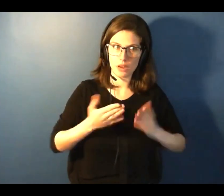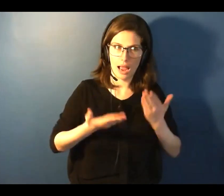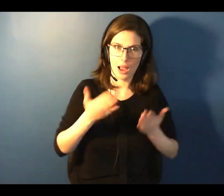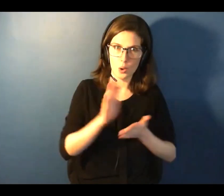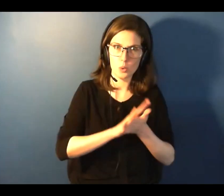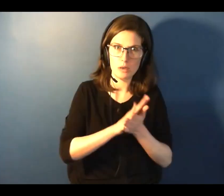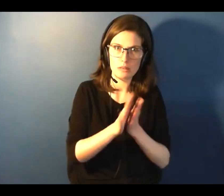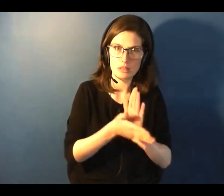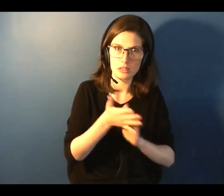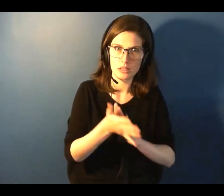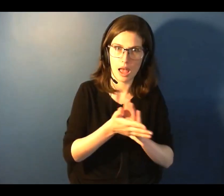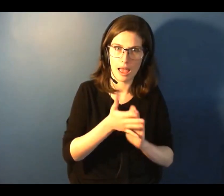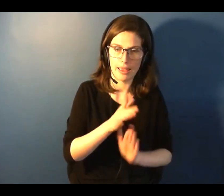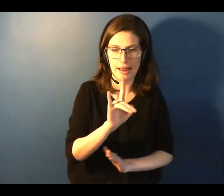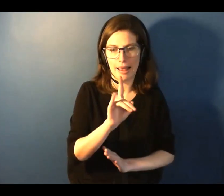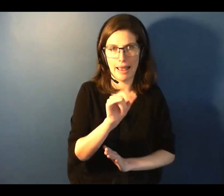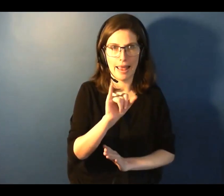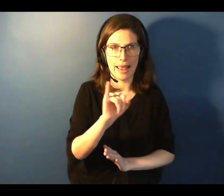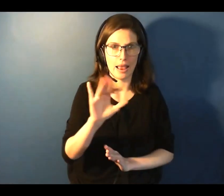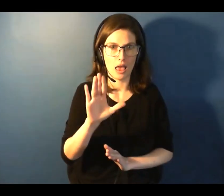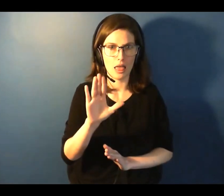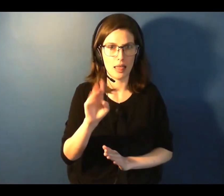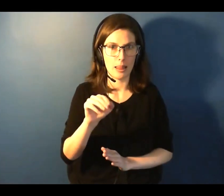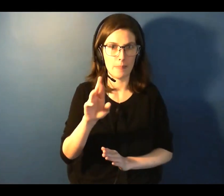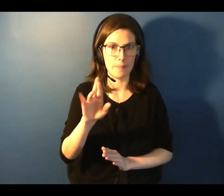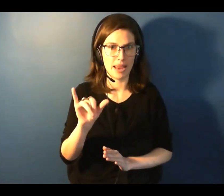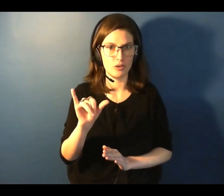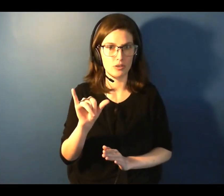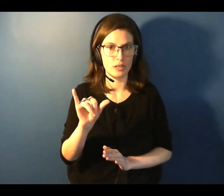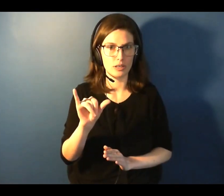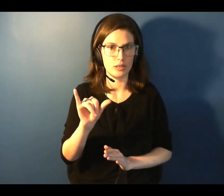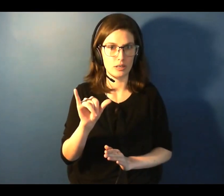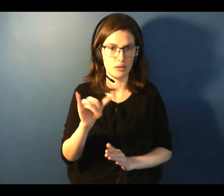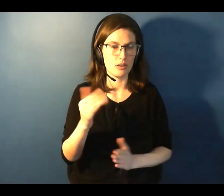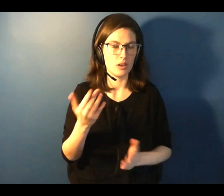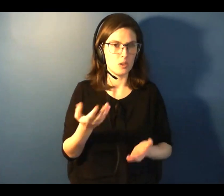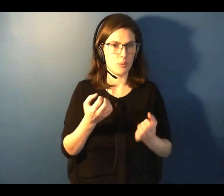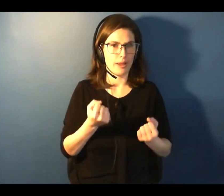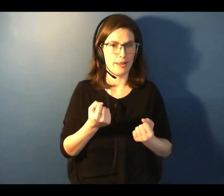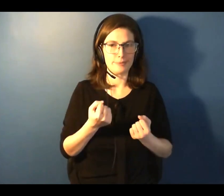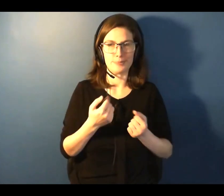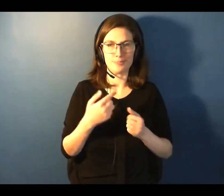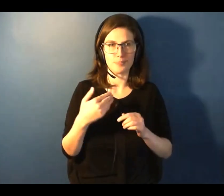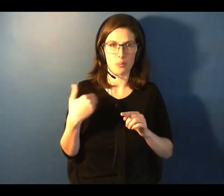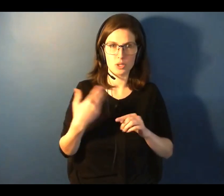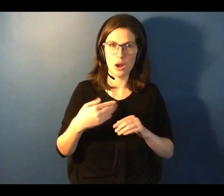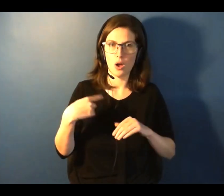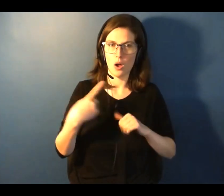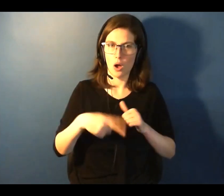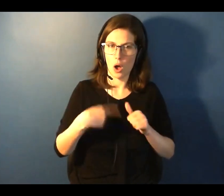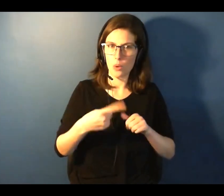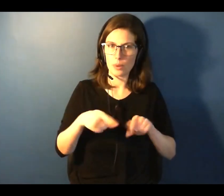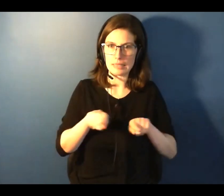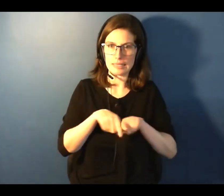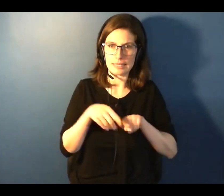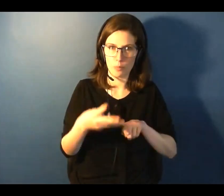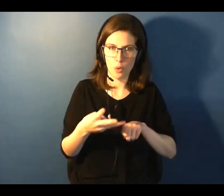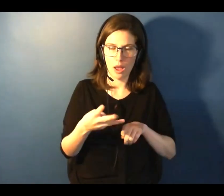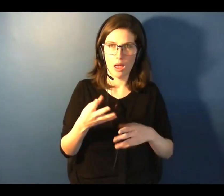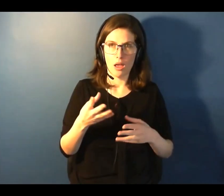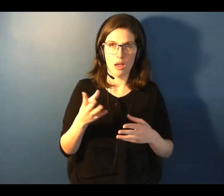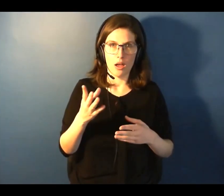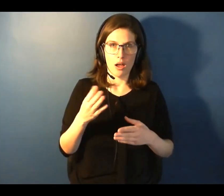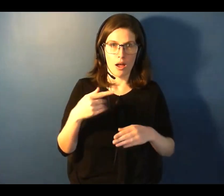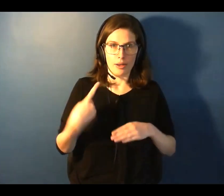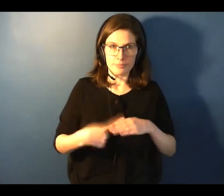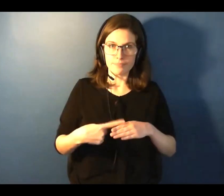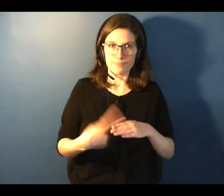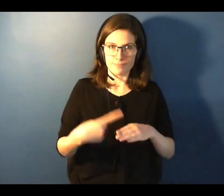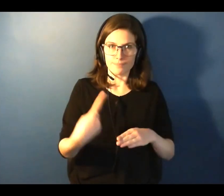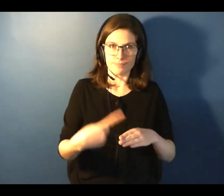one of those ritual things that you just speak without considering the individual